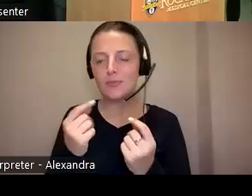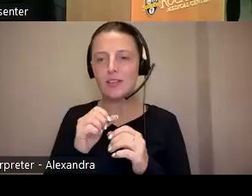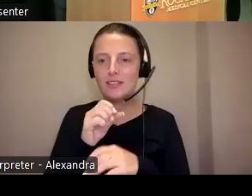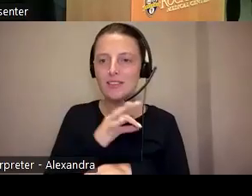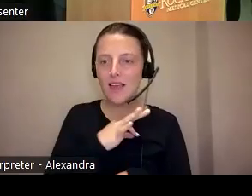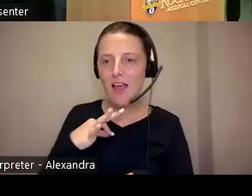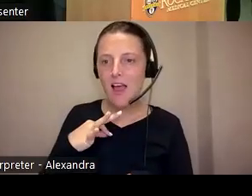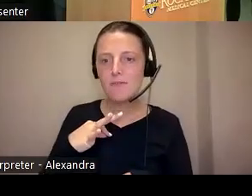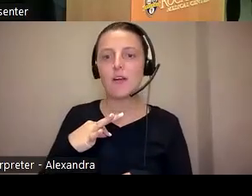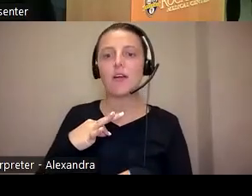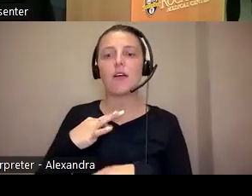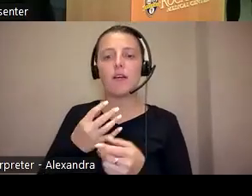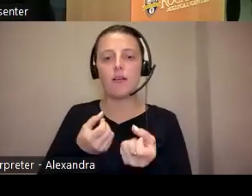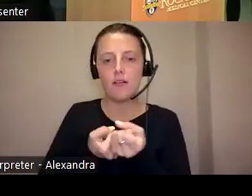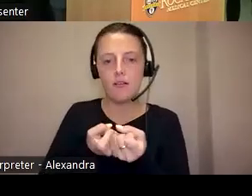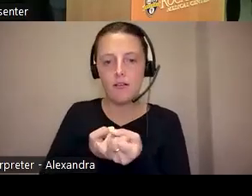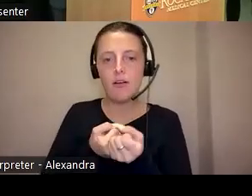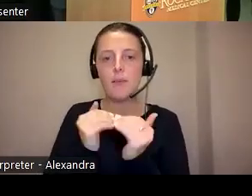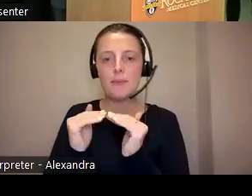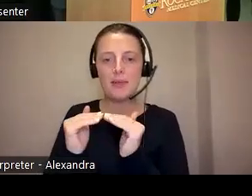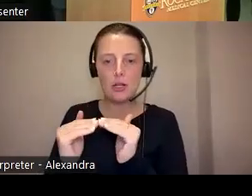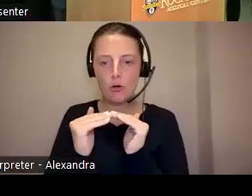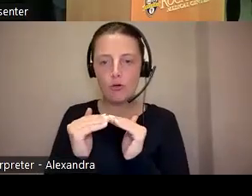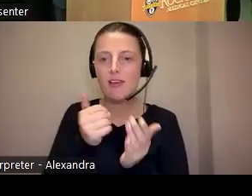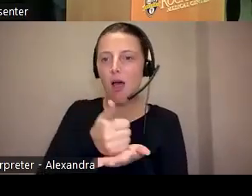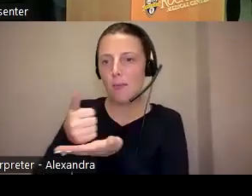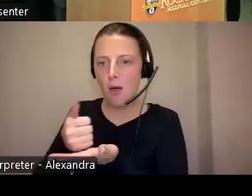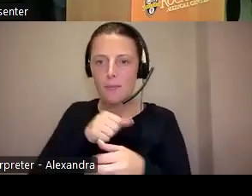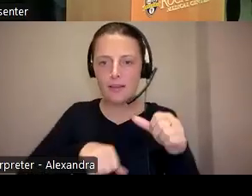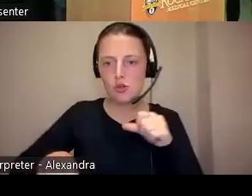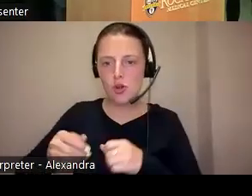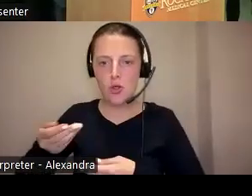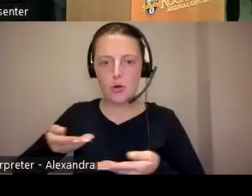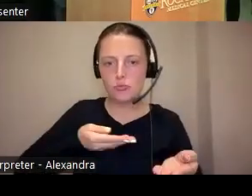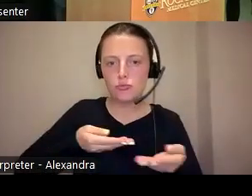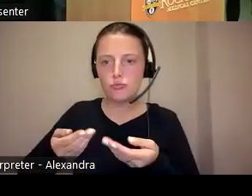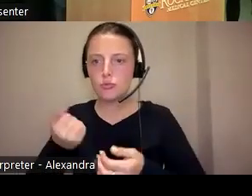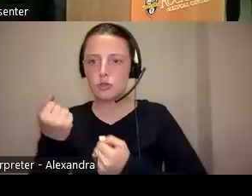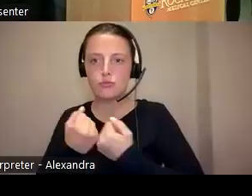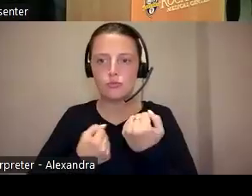time in our partial programs in the groups that are um being offered. And as Caroline reminds us,